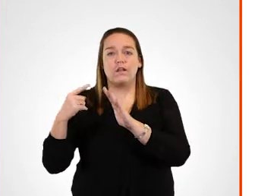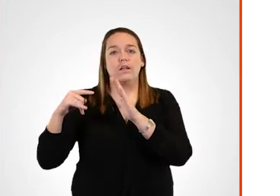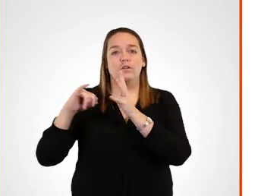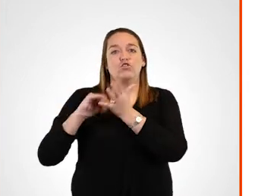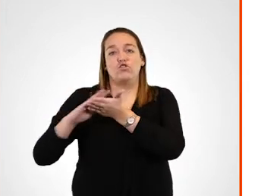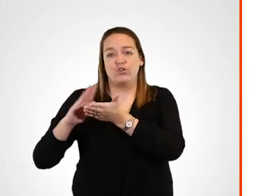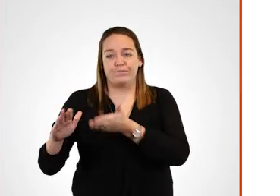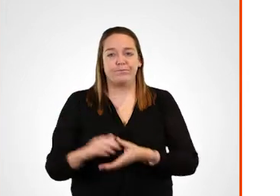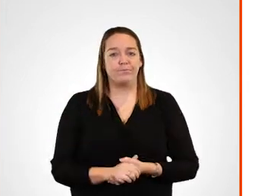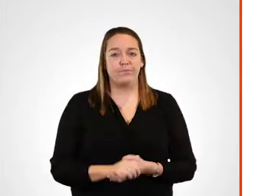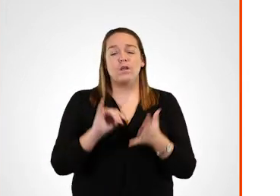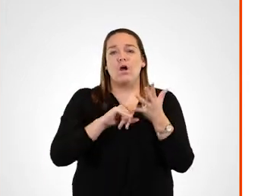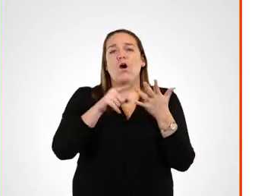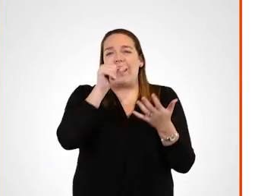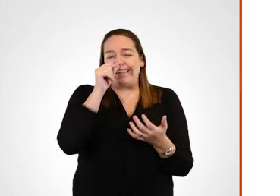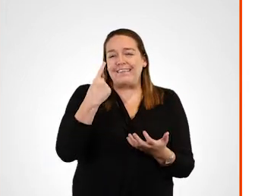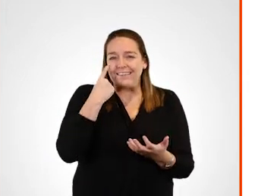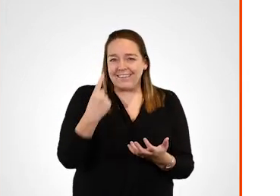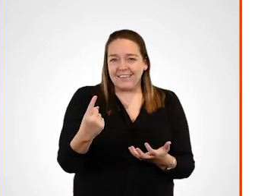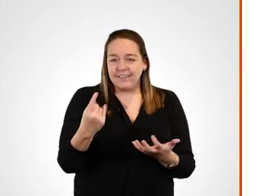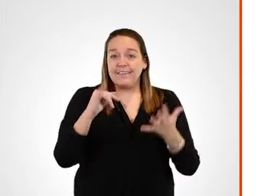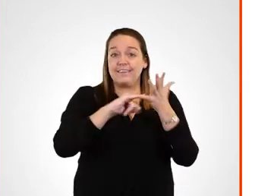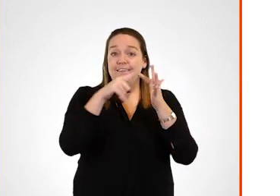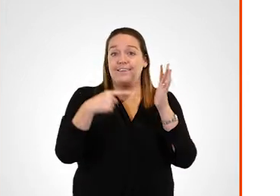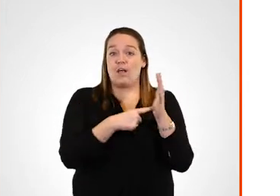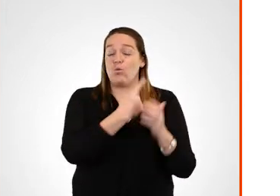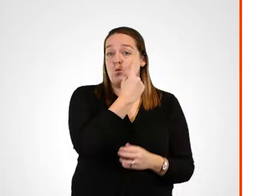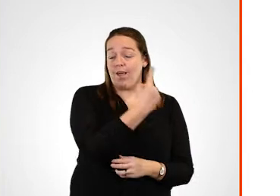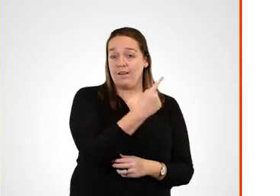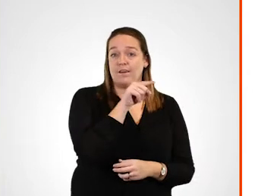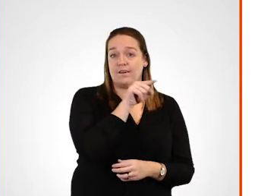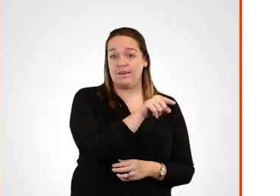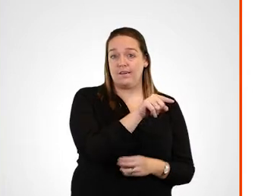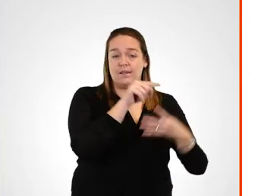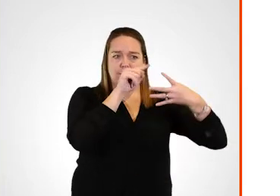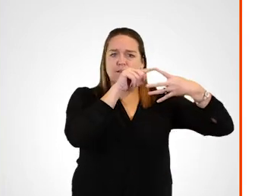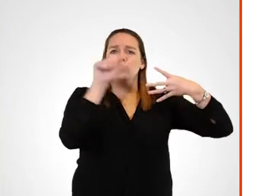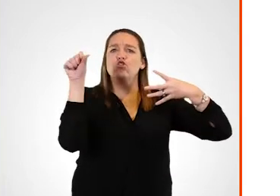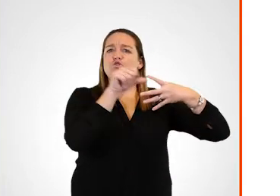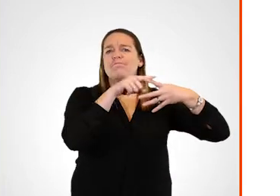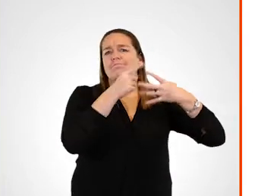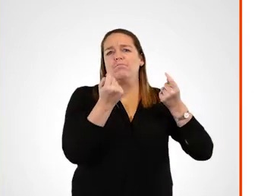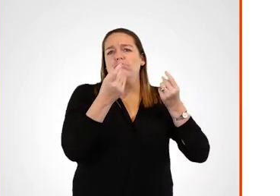So as you can see, we would expect set 1 to be mastered and emerge earlier than